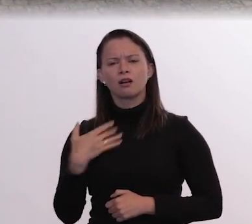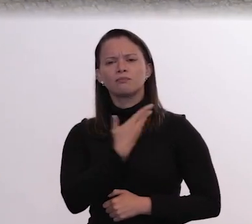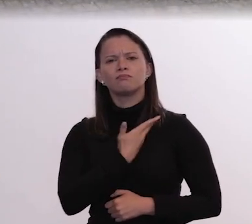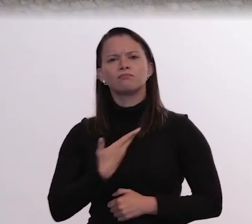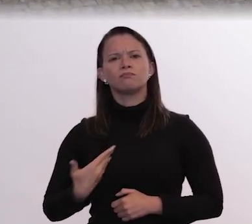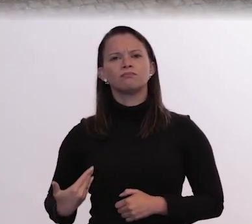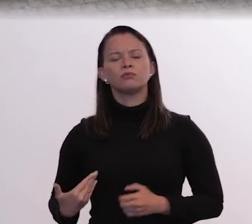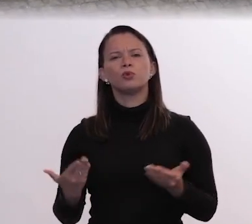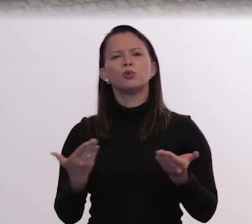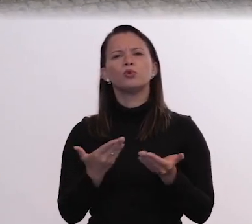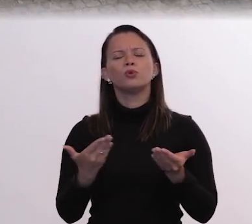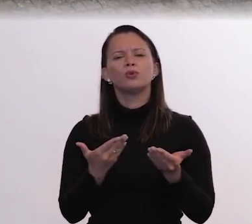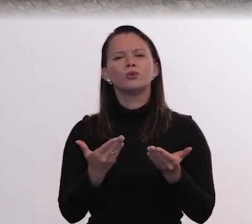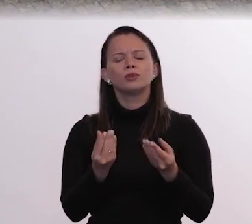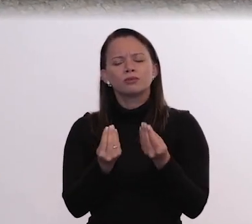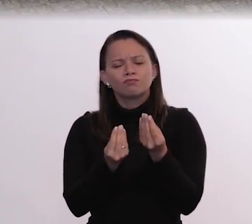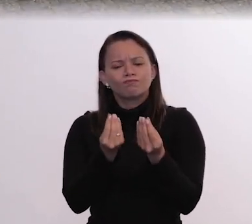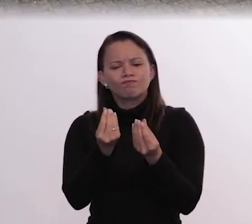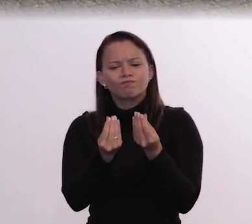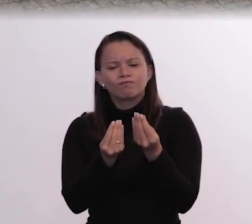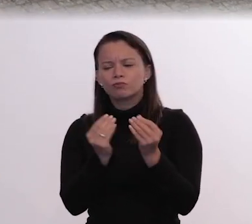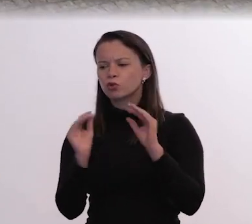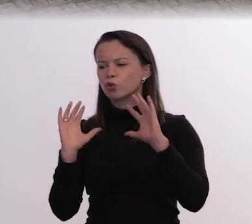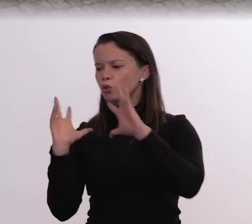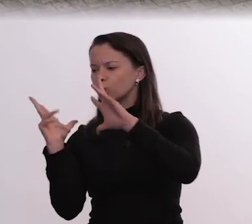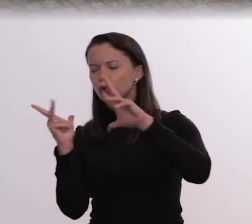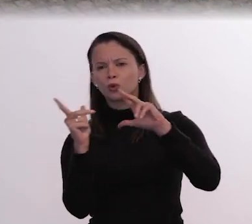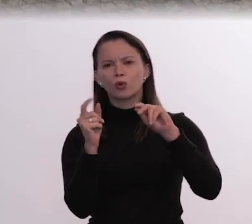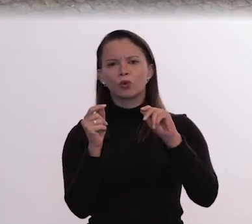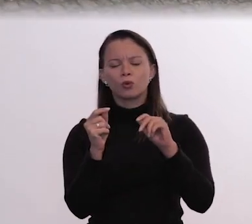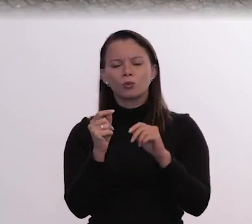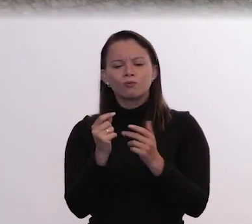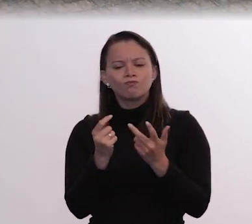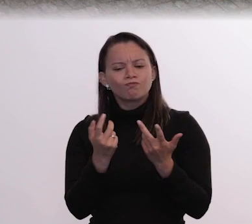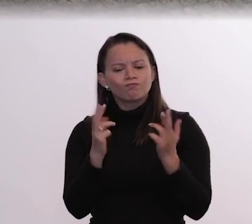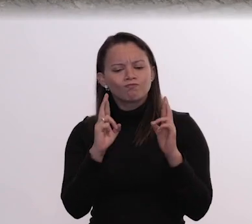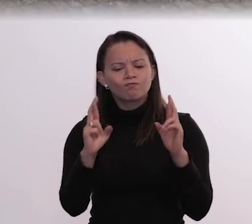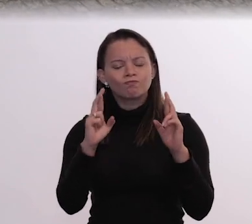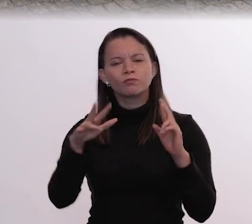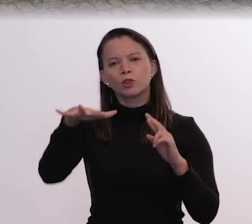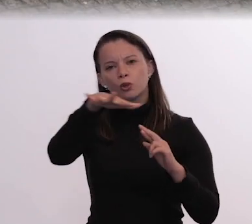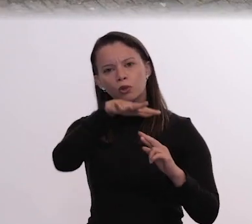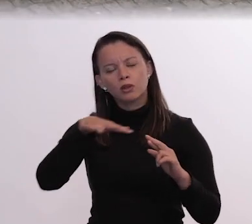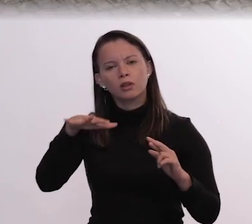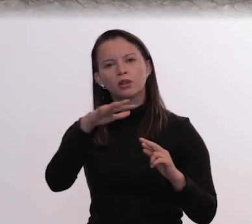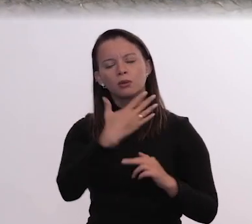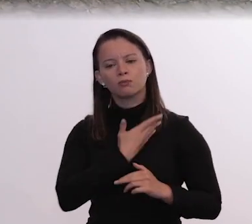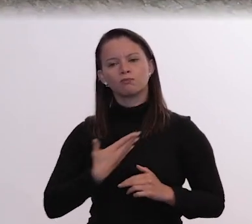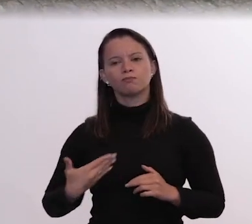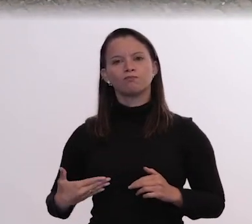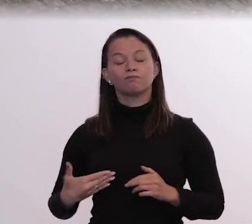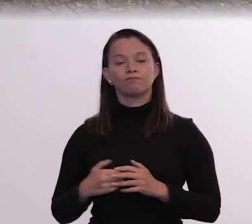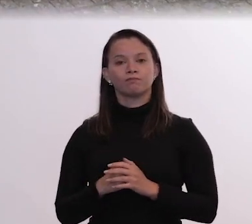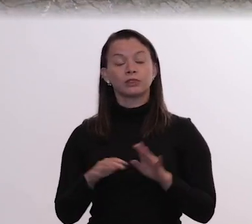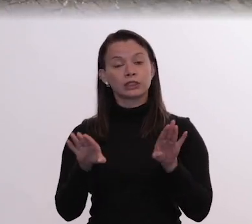of experiencing the public space, the space where people meet, and the connections between public health, urbanism and sanitation.